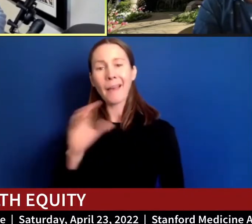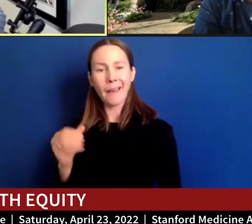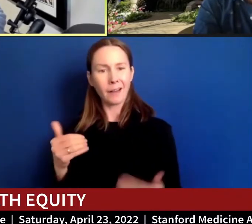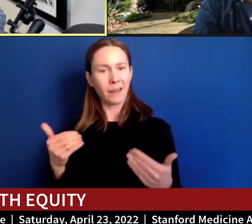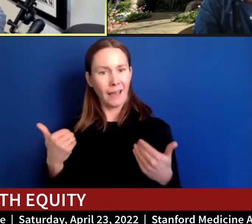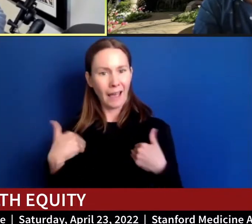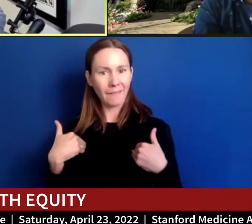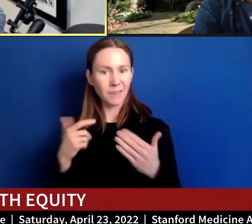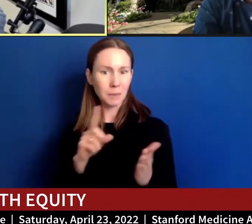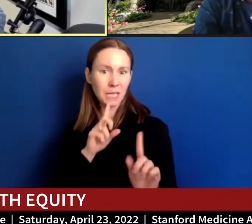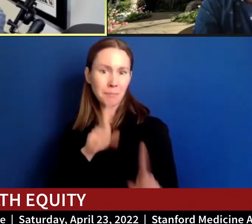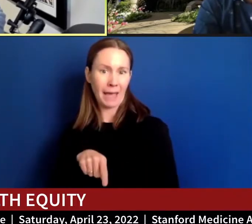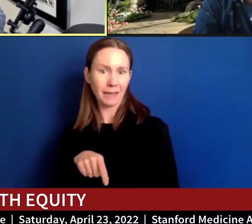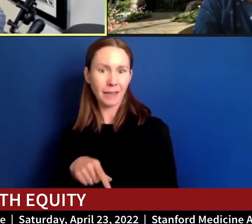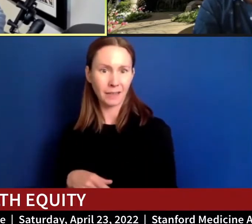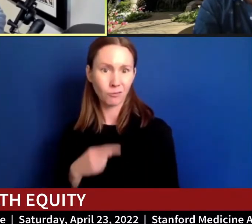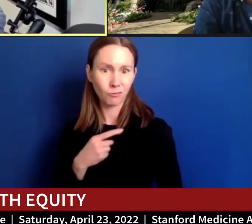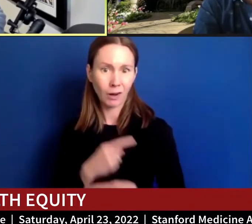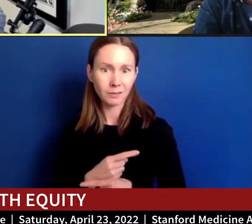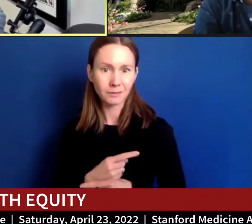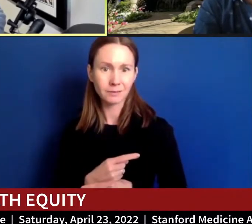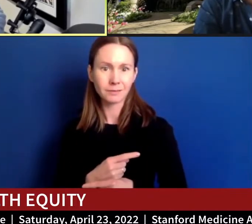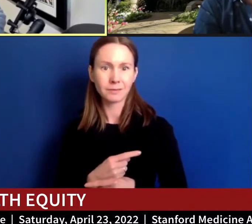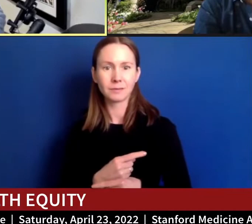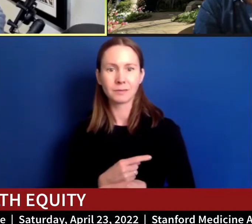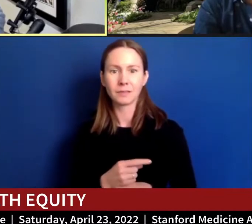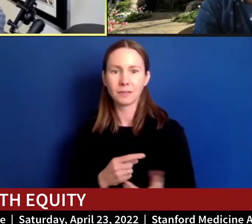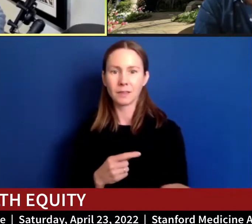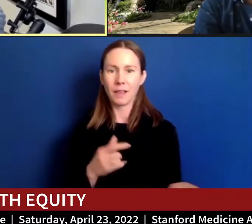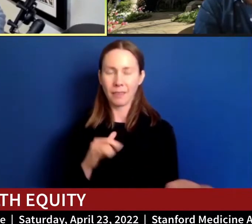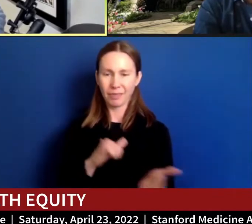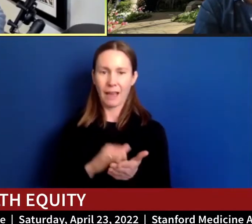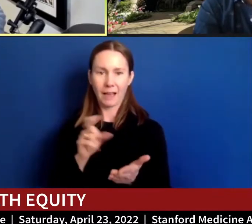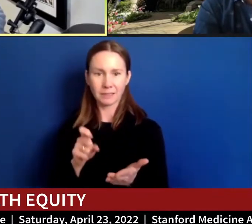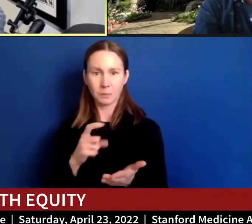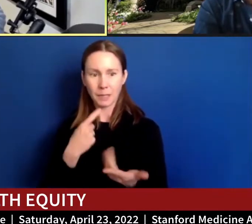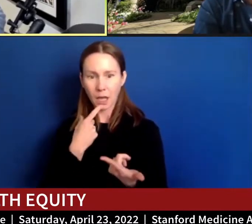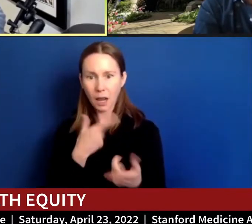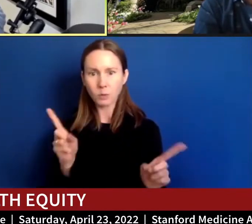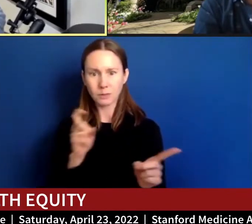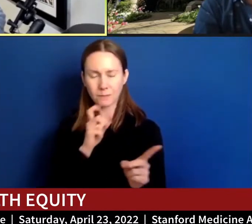right? So it's not viewed as something that's made an elective. So, the legislative framework